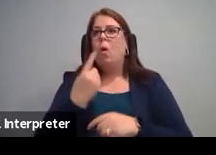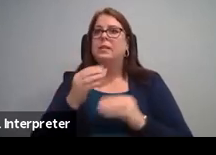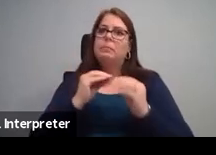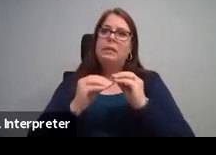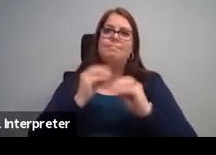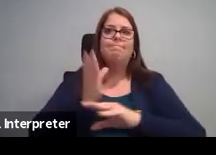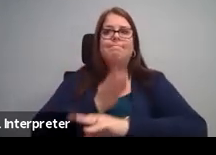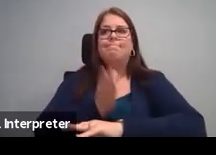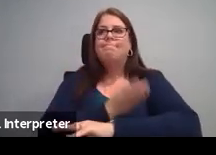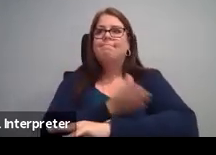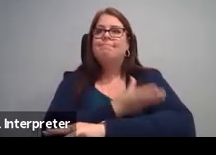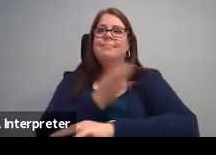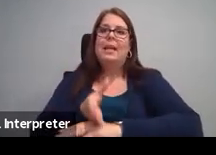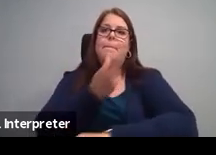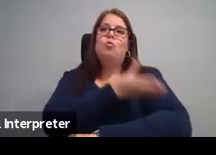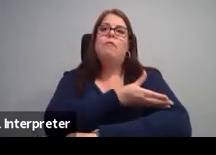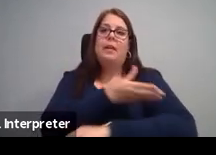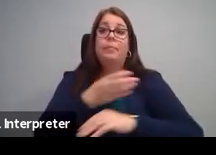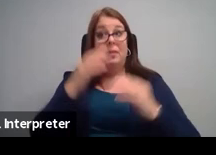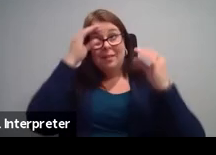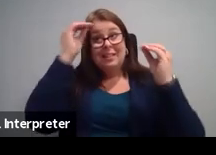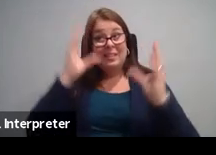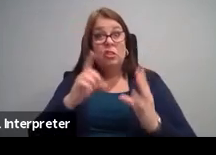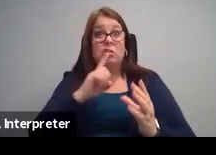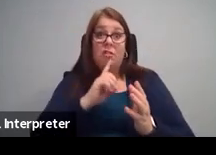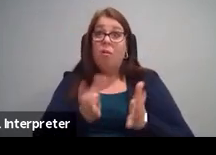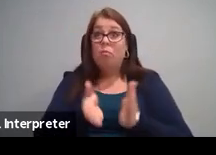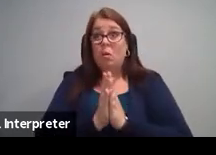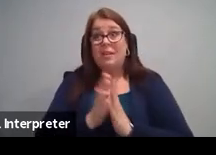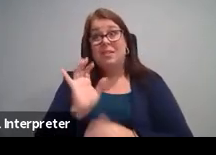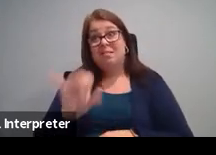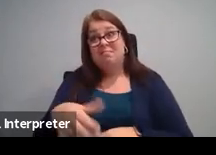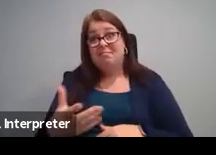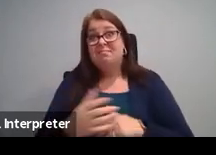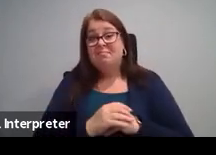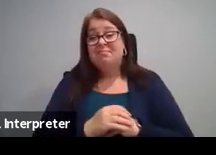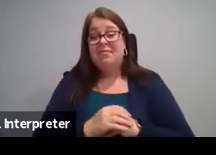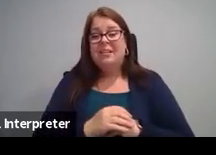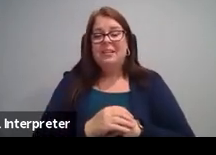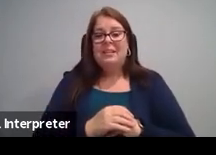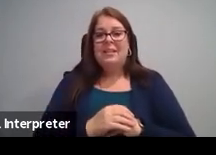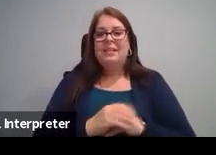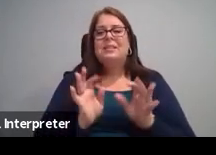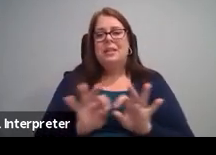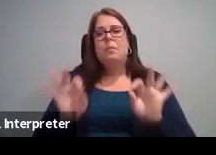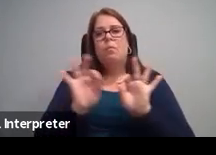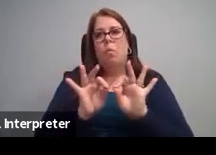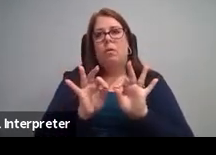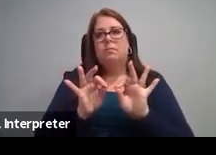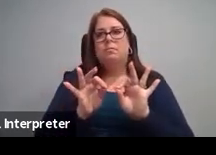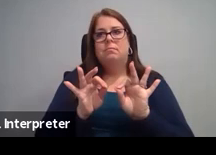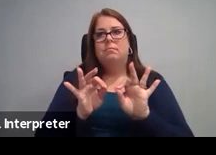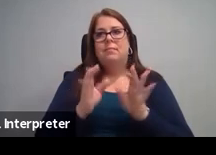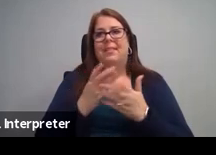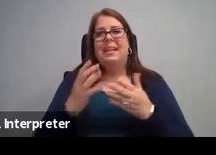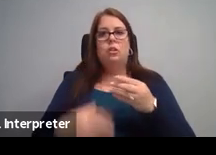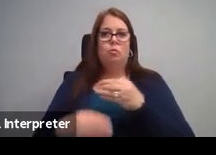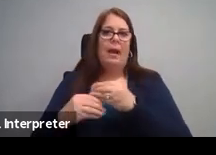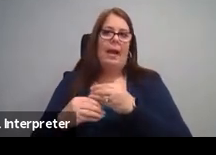Laurie Arnold: But teachers are requesting that and so that's that I think is, is kind of an important consideration that we wanted to be sure that we captured and shared with you today.